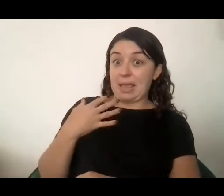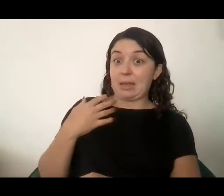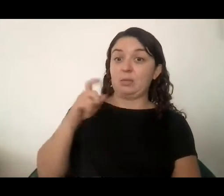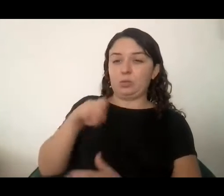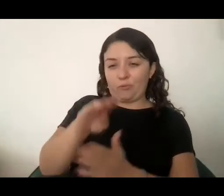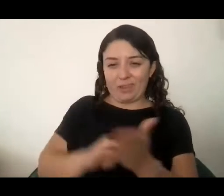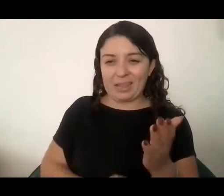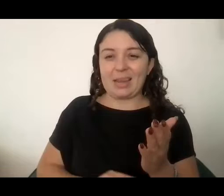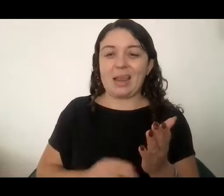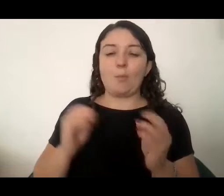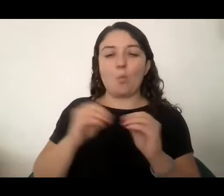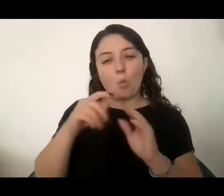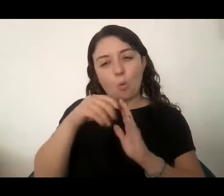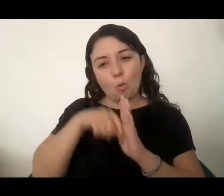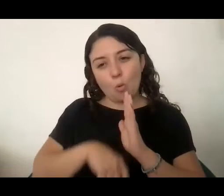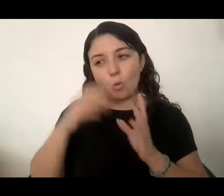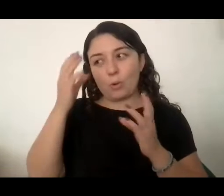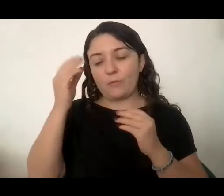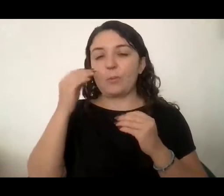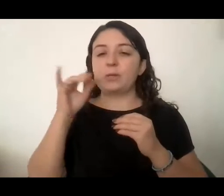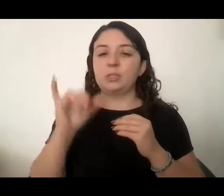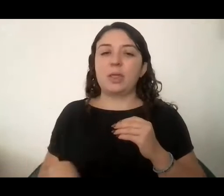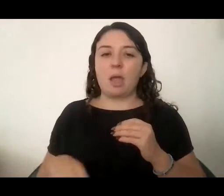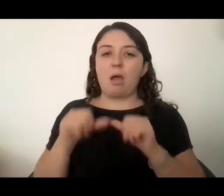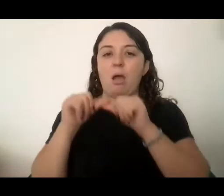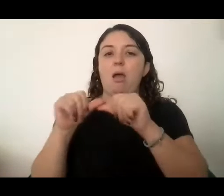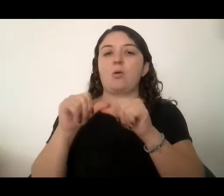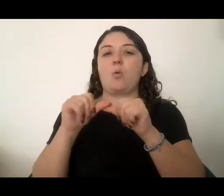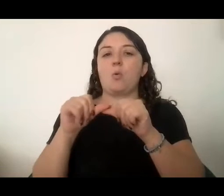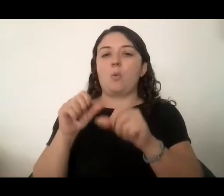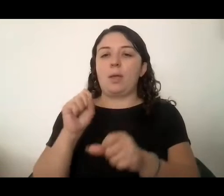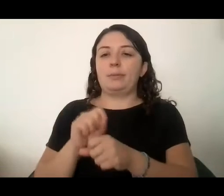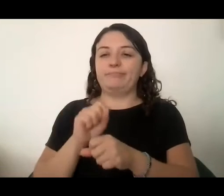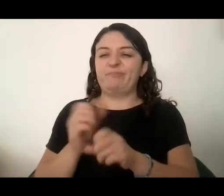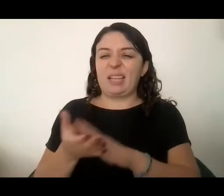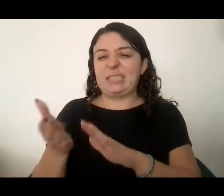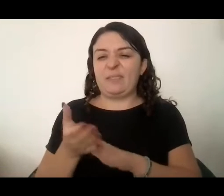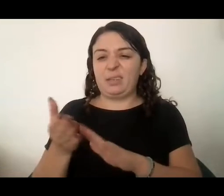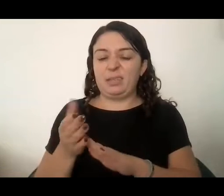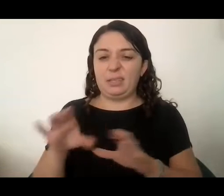them more details, that's an ongoing activity that can happen. And I am actually going to